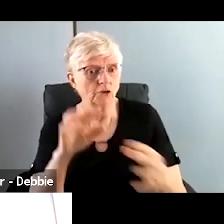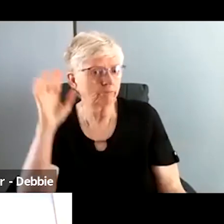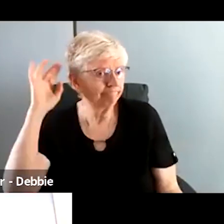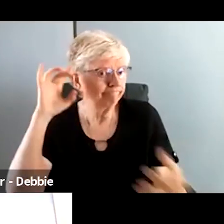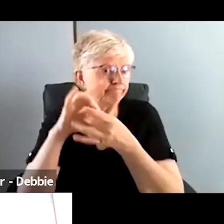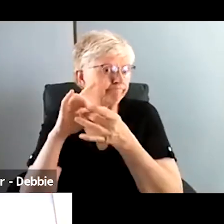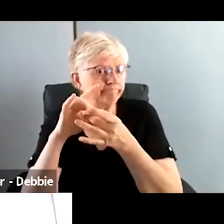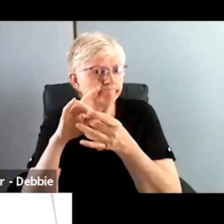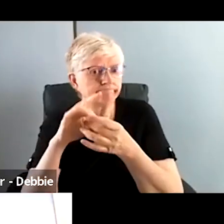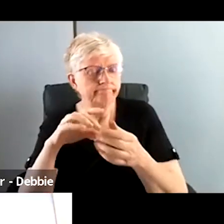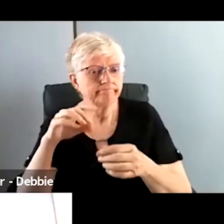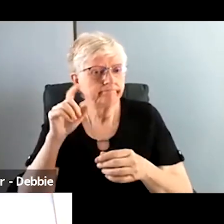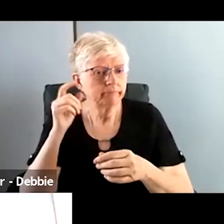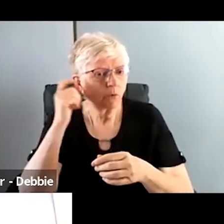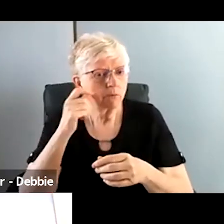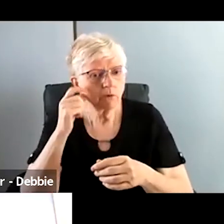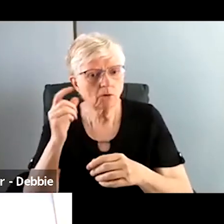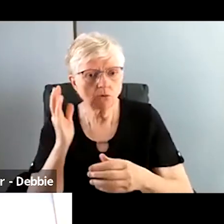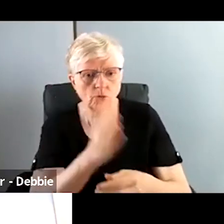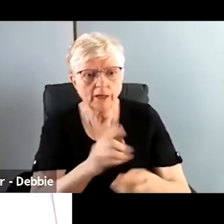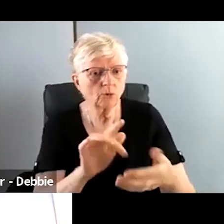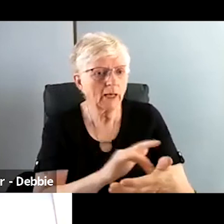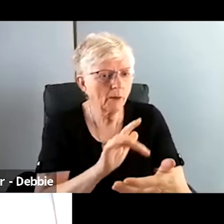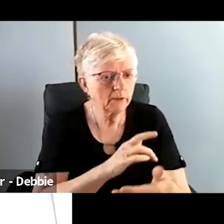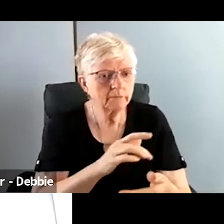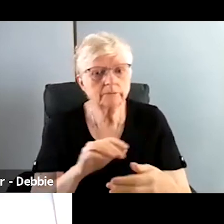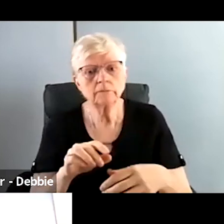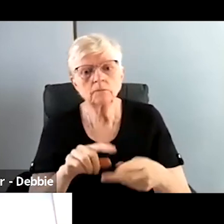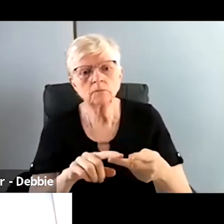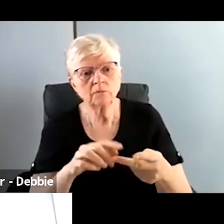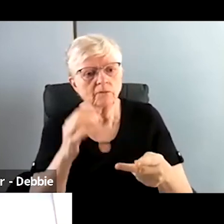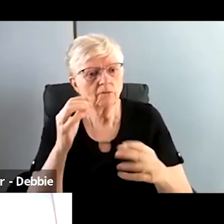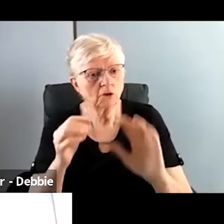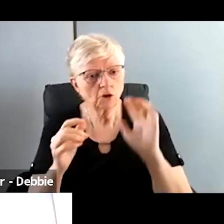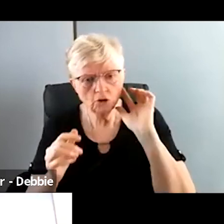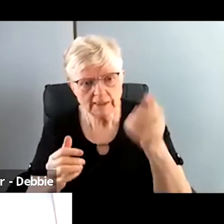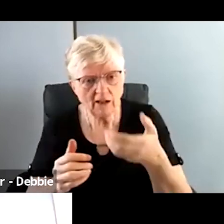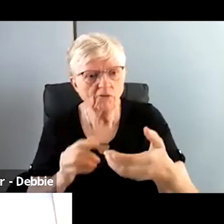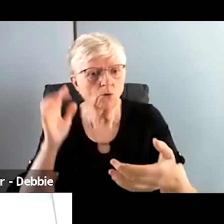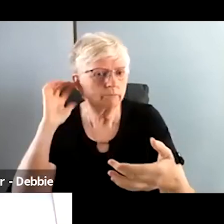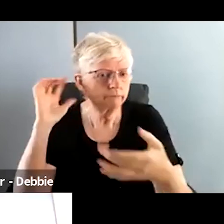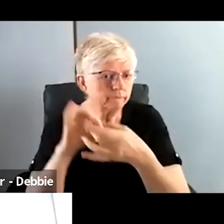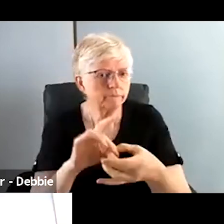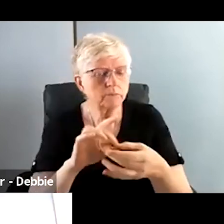DIRECTLY TO YOUR TABLET